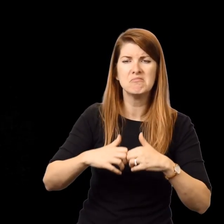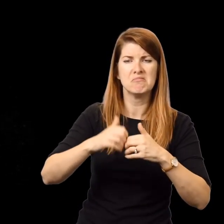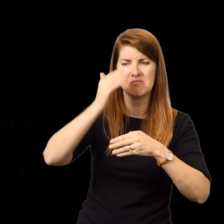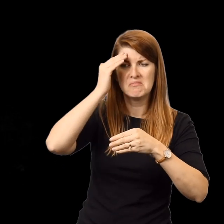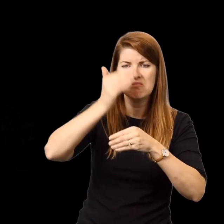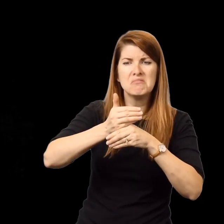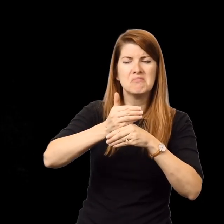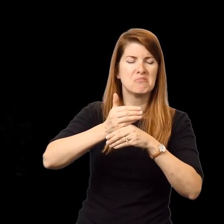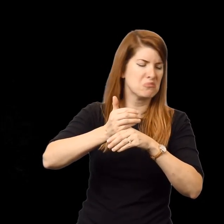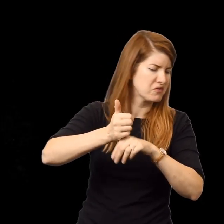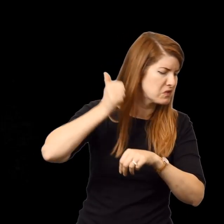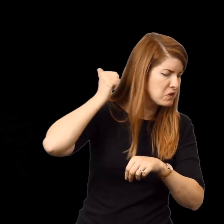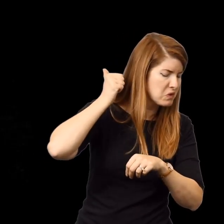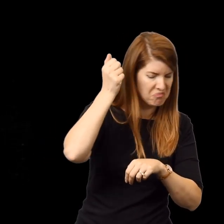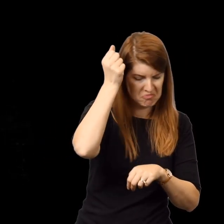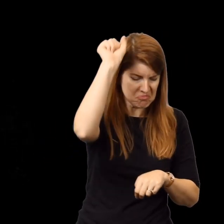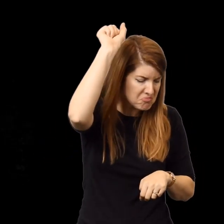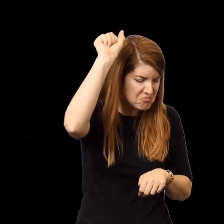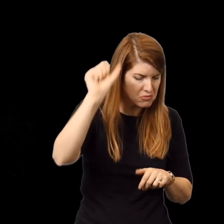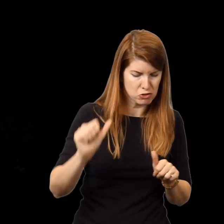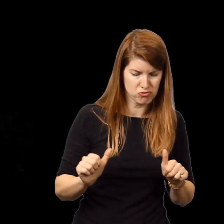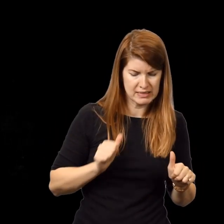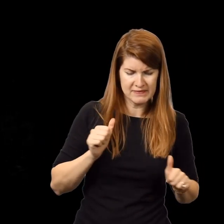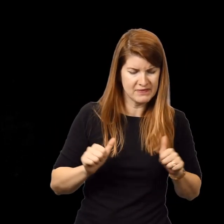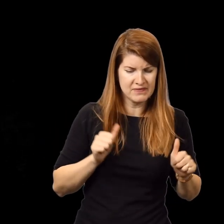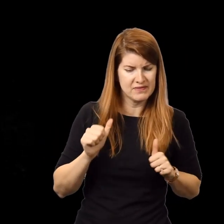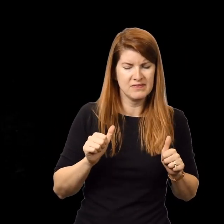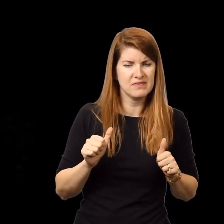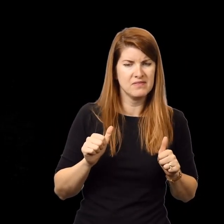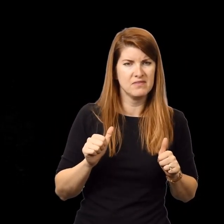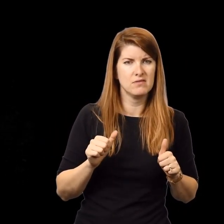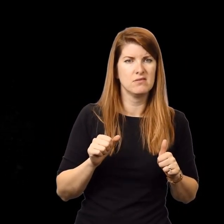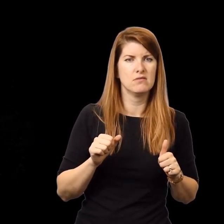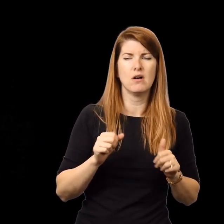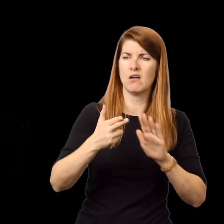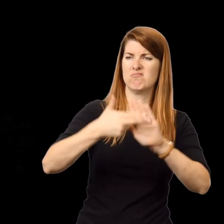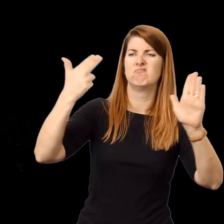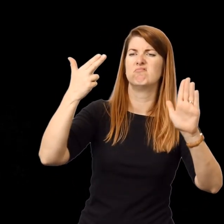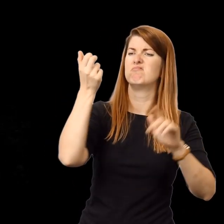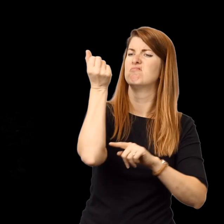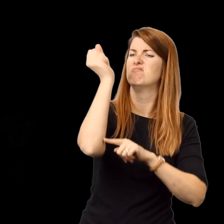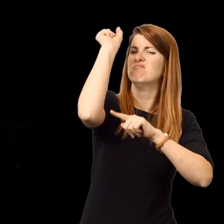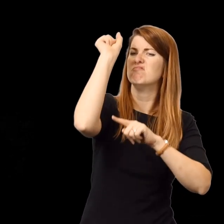shutting down, refusing, being aggressive, they're oppositional defiant